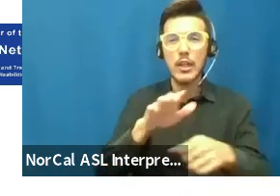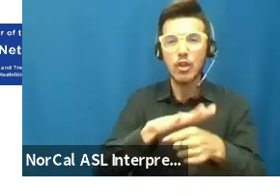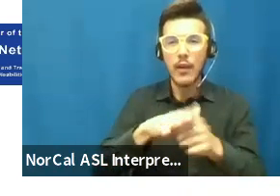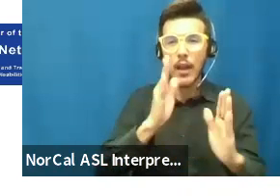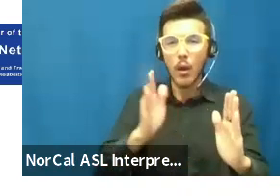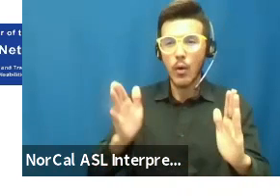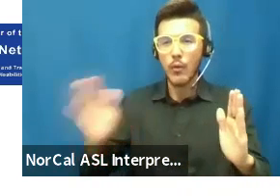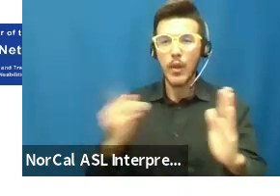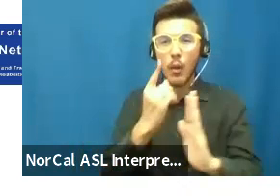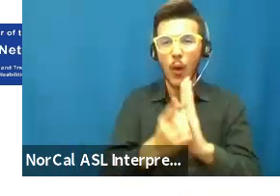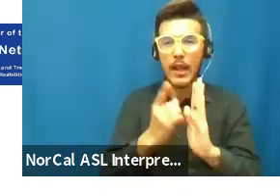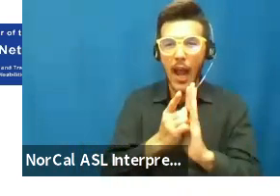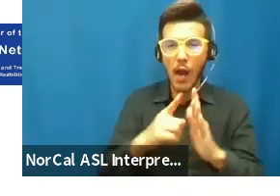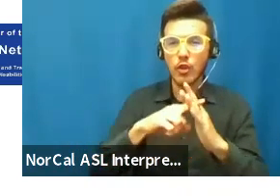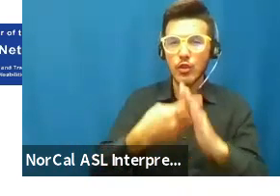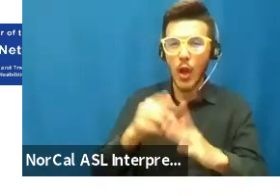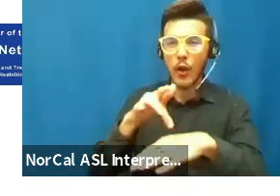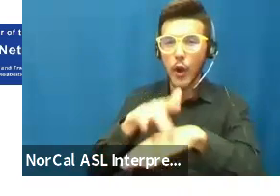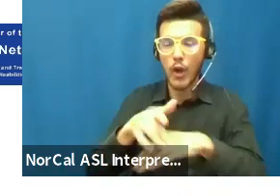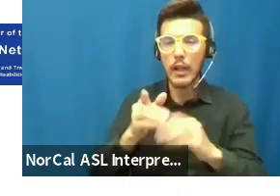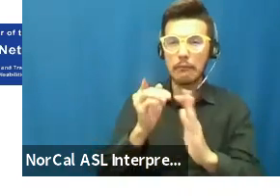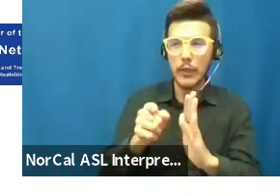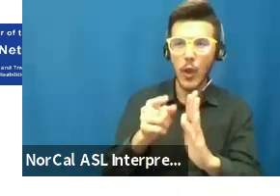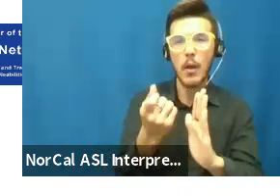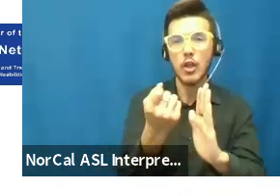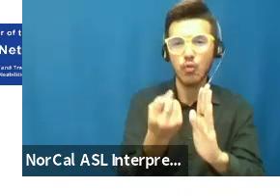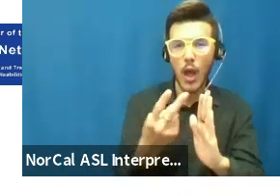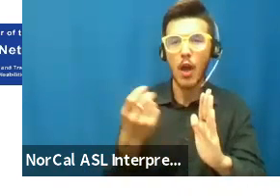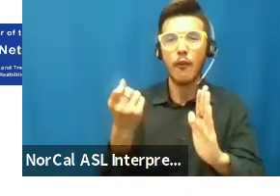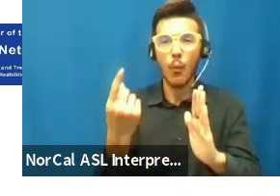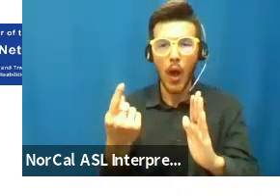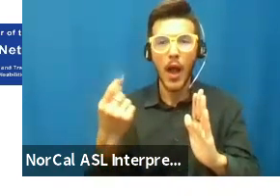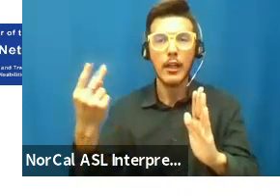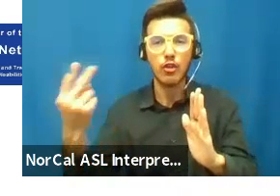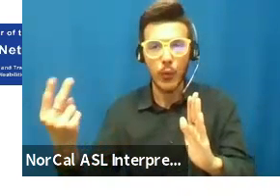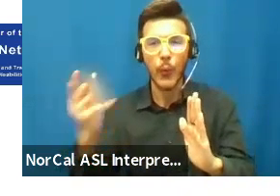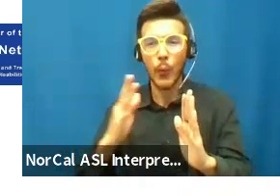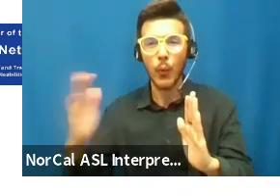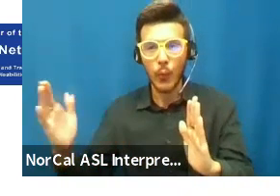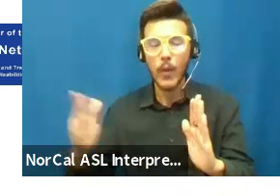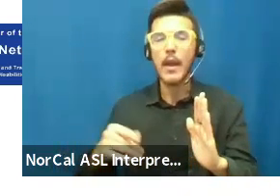list to receive notices for future webinars in this series. The notices go out two weeks